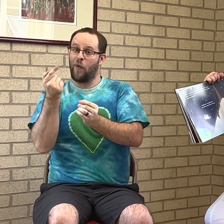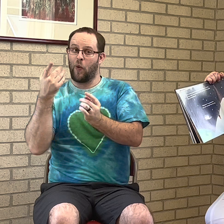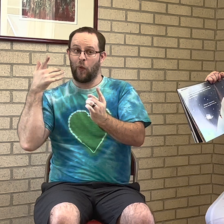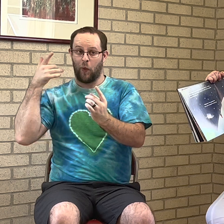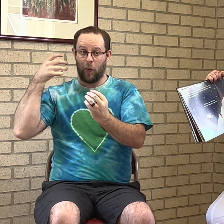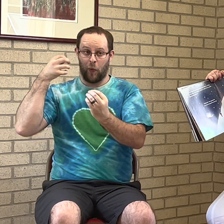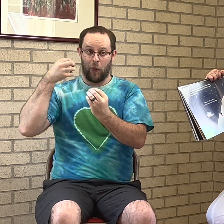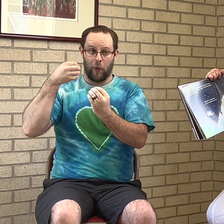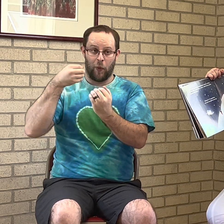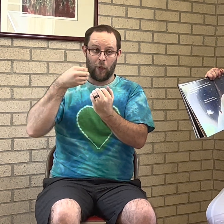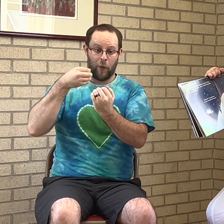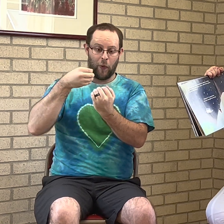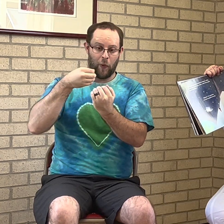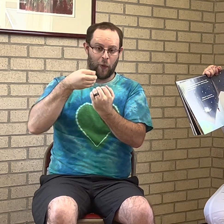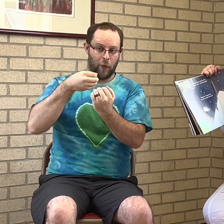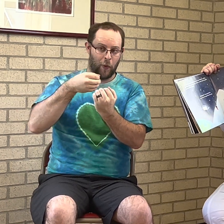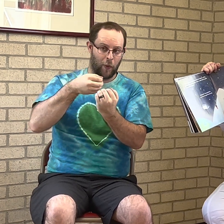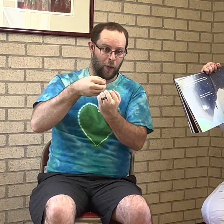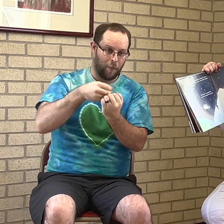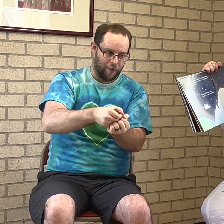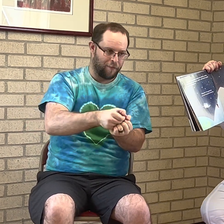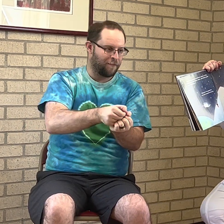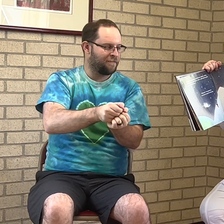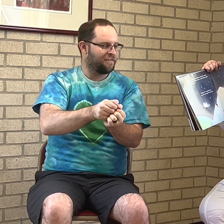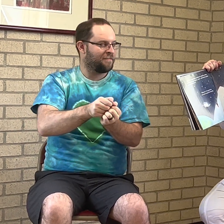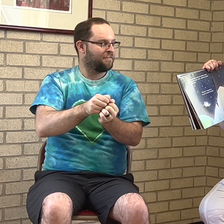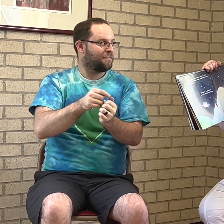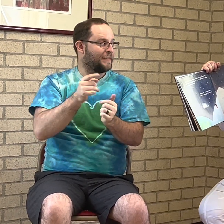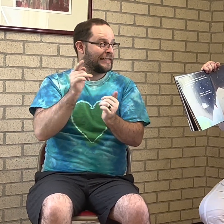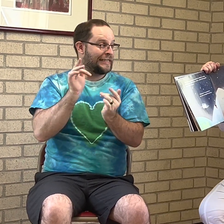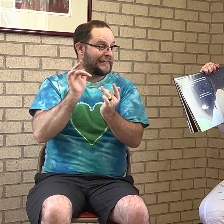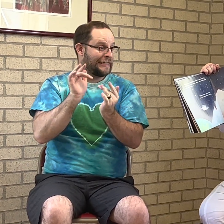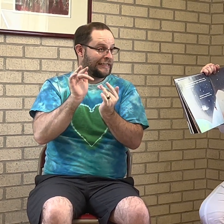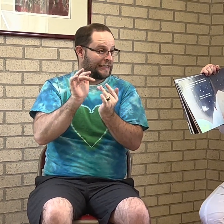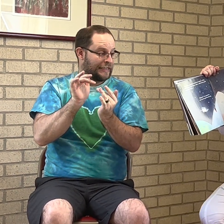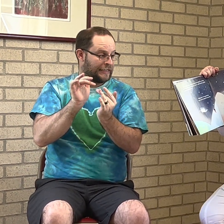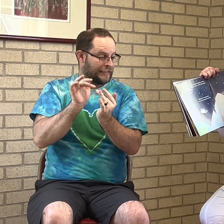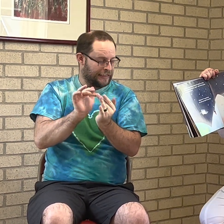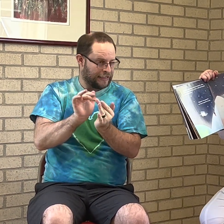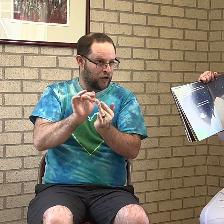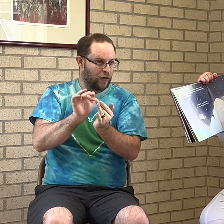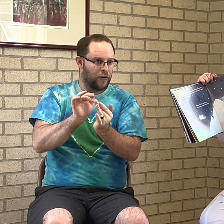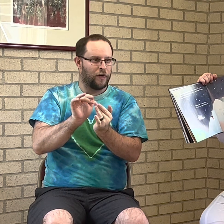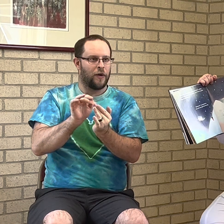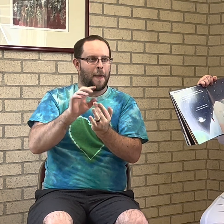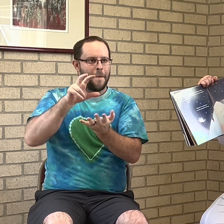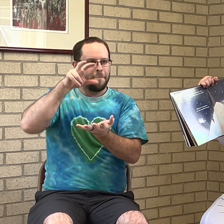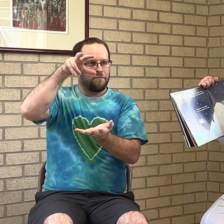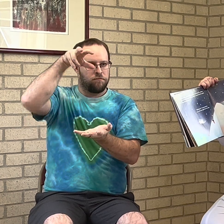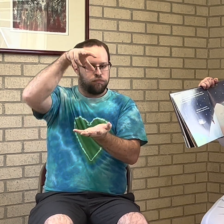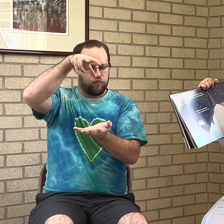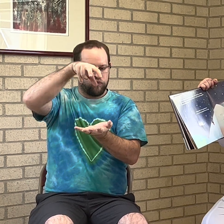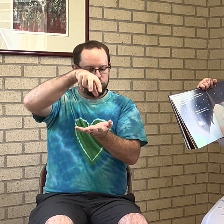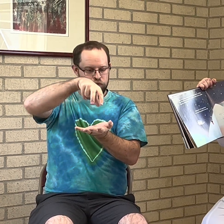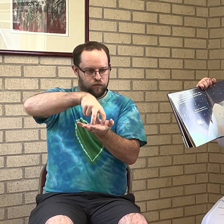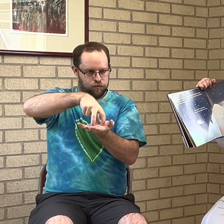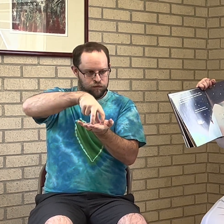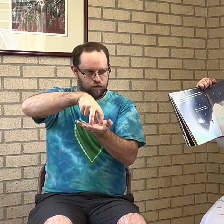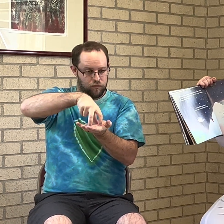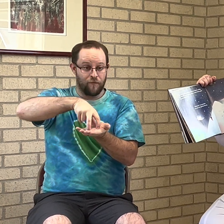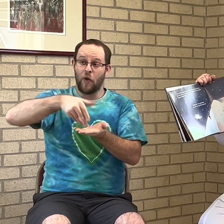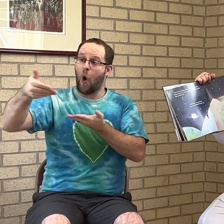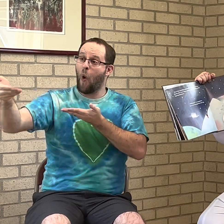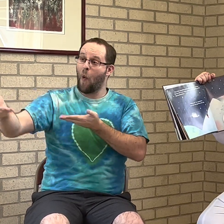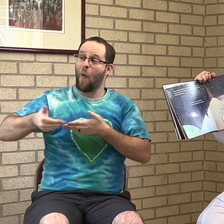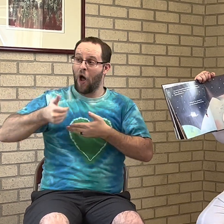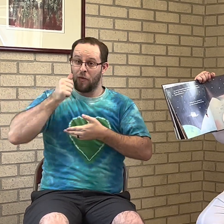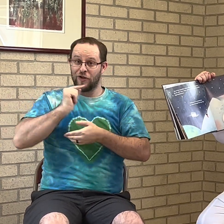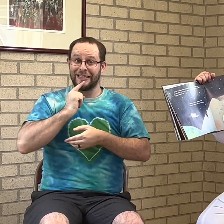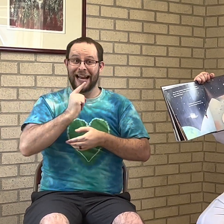closer and closer until at last it's spindle legs touchdown. "Welcome!" She greeted the men